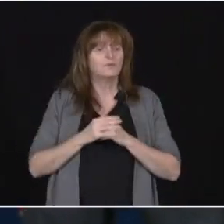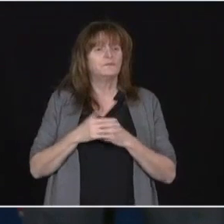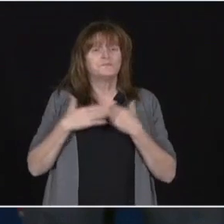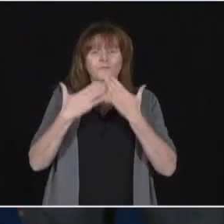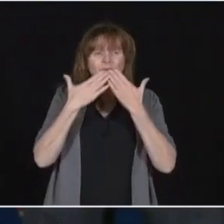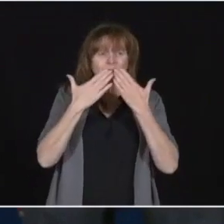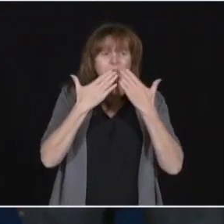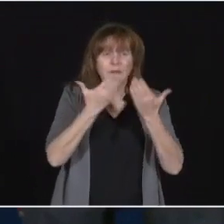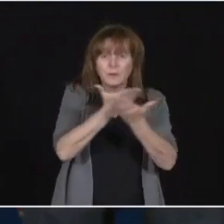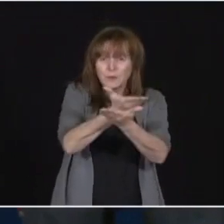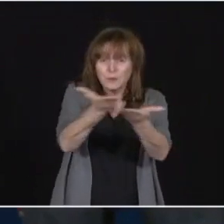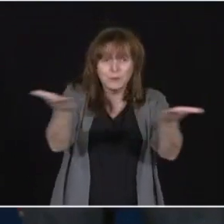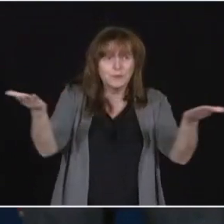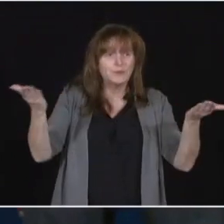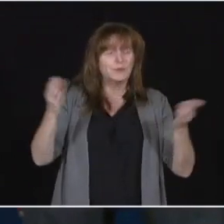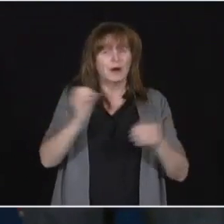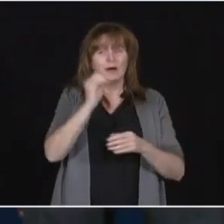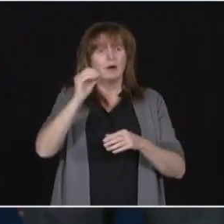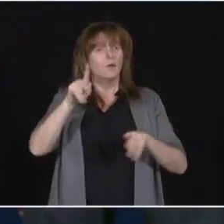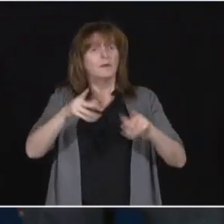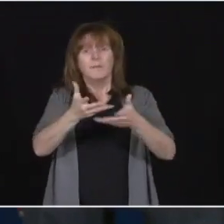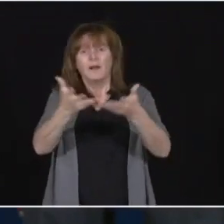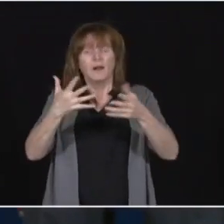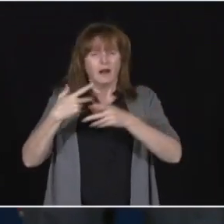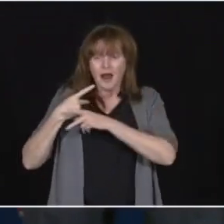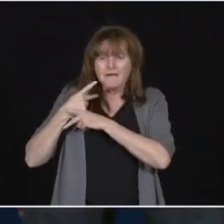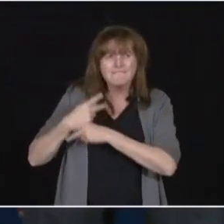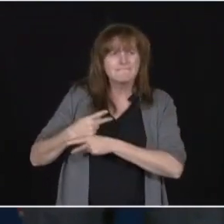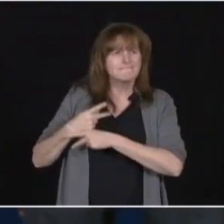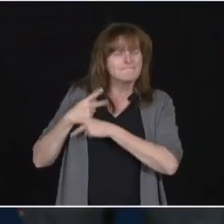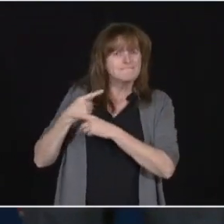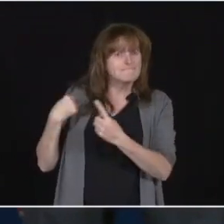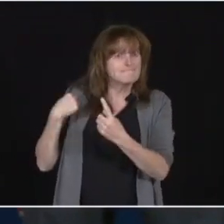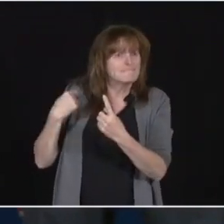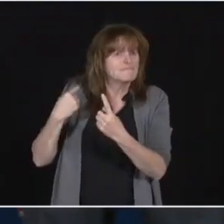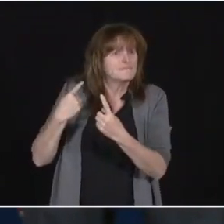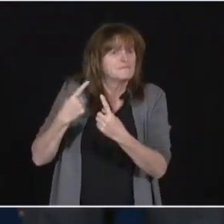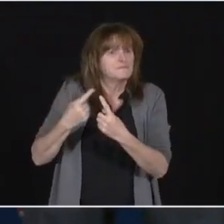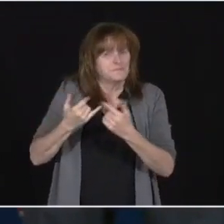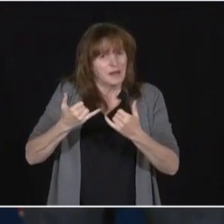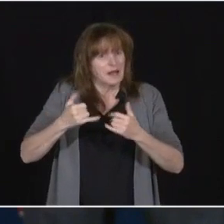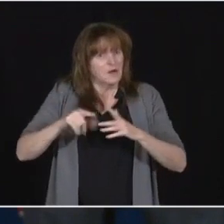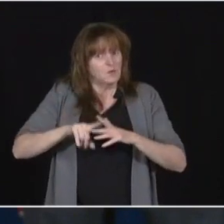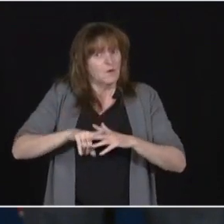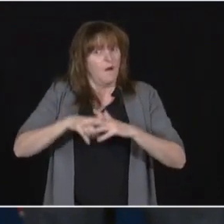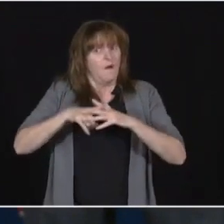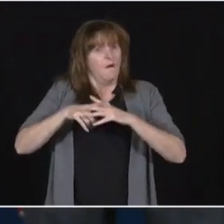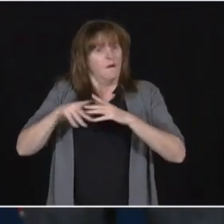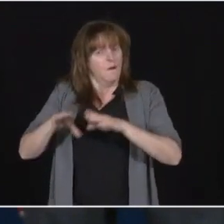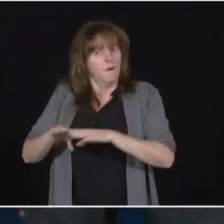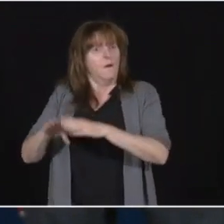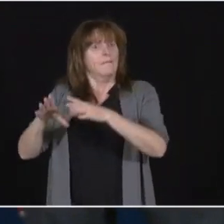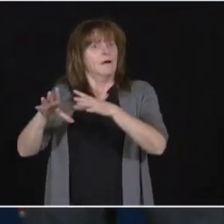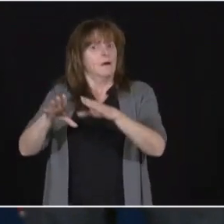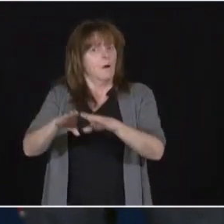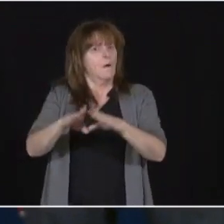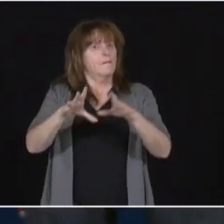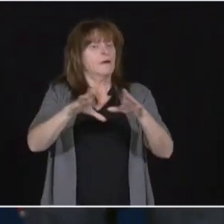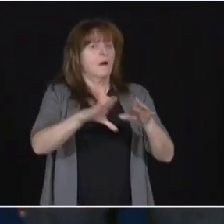There is no question we are making progress. But we can never lose sight of the simple fact that our province has done so